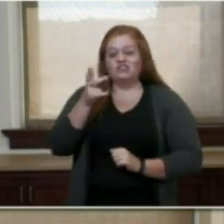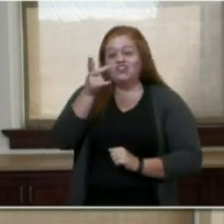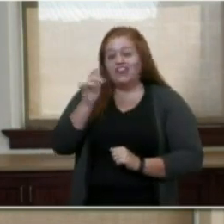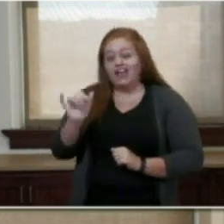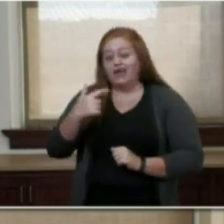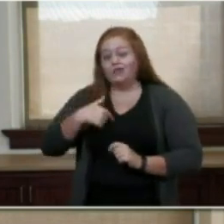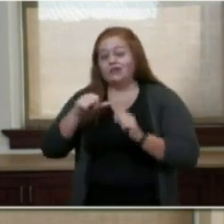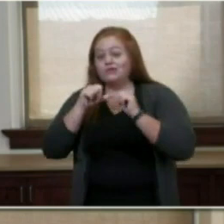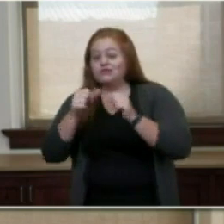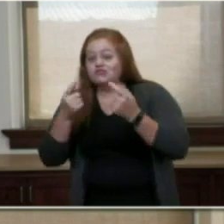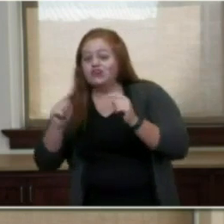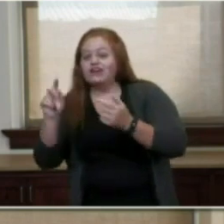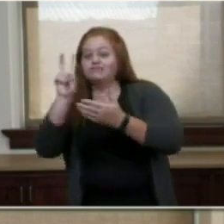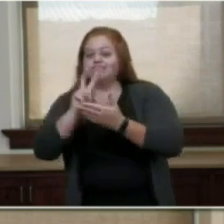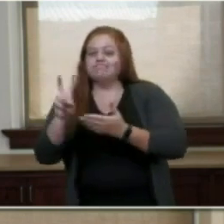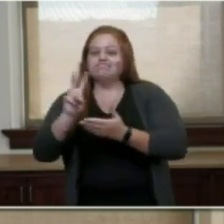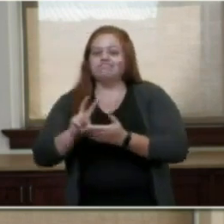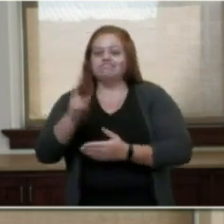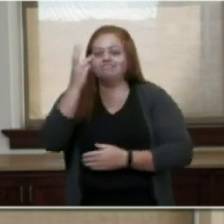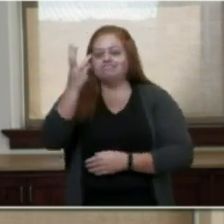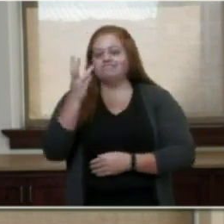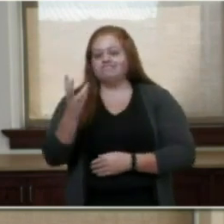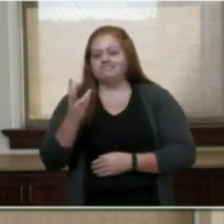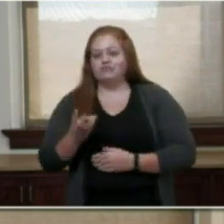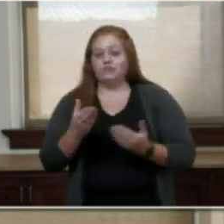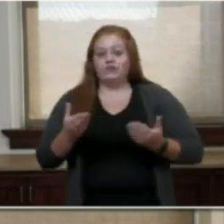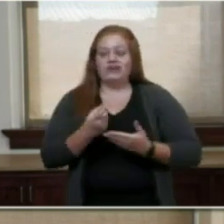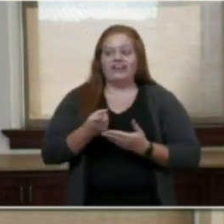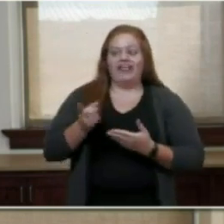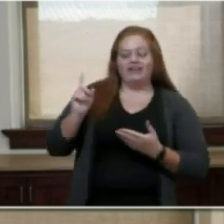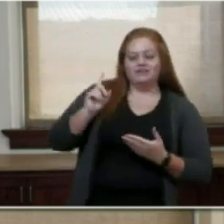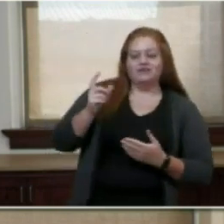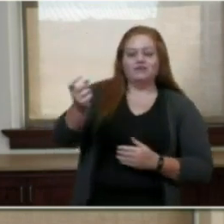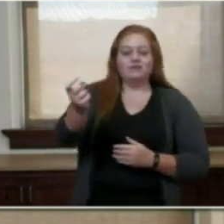every two weeks. Um we were here last week and now we're here again this week,